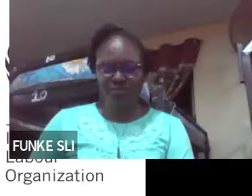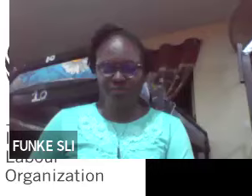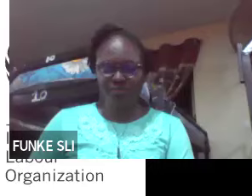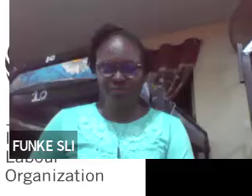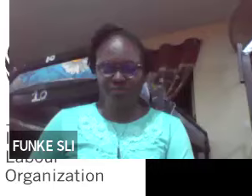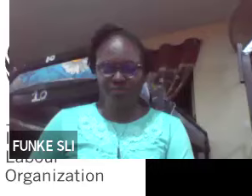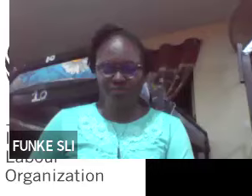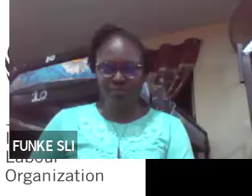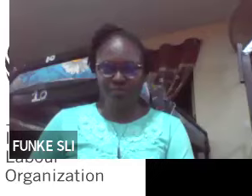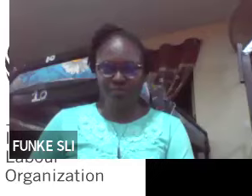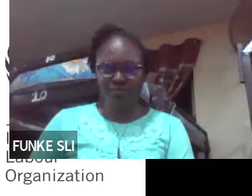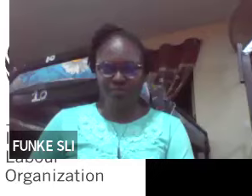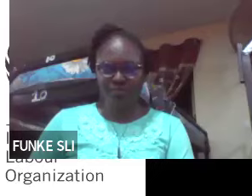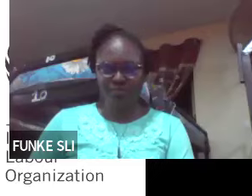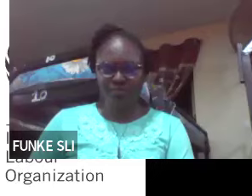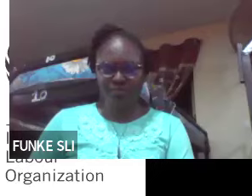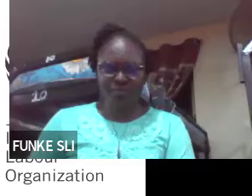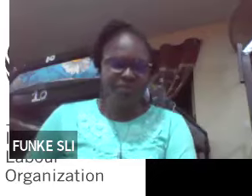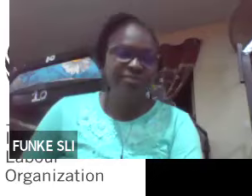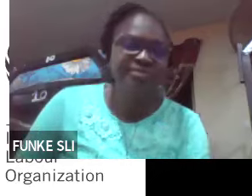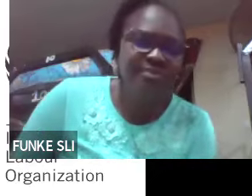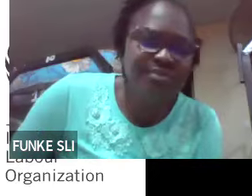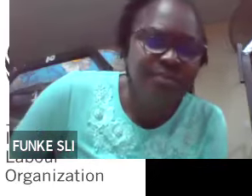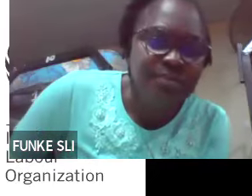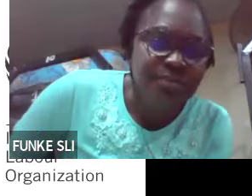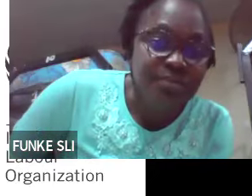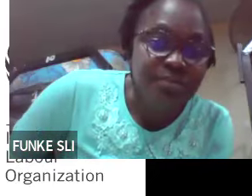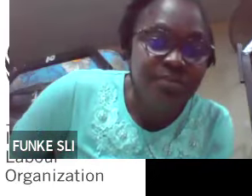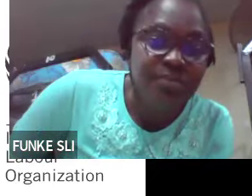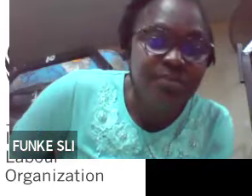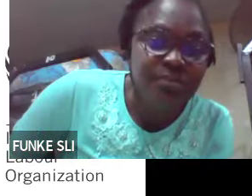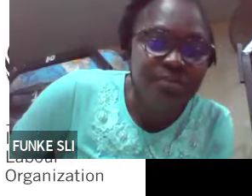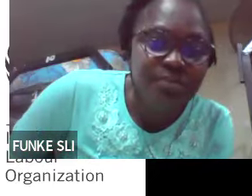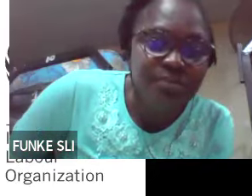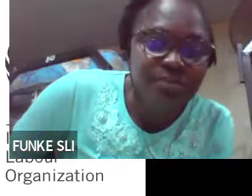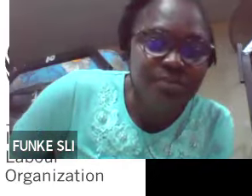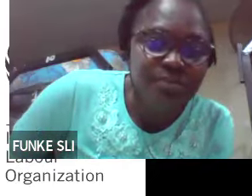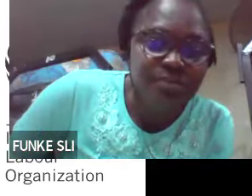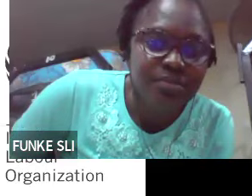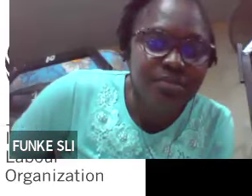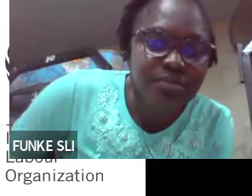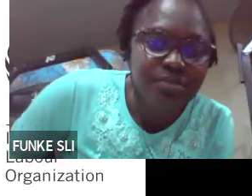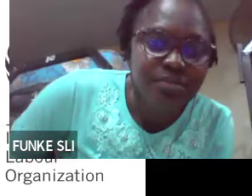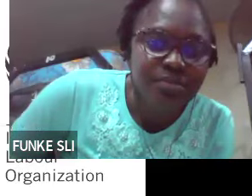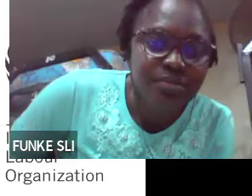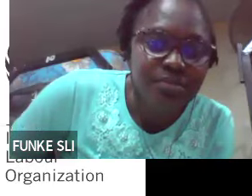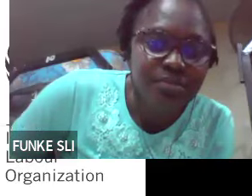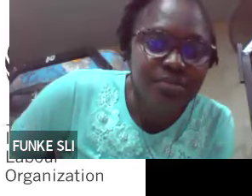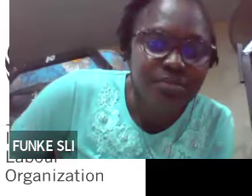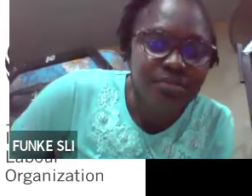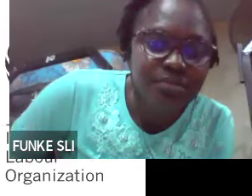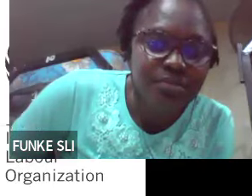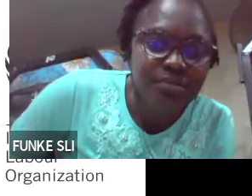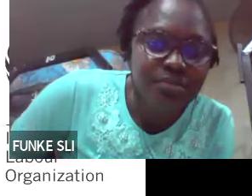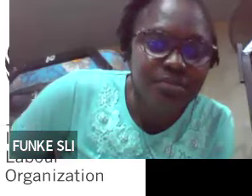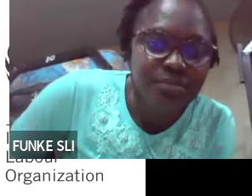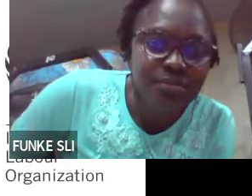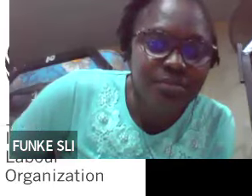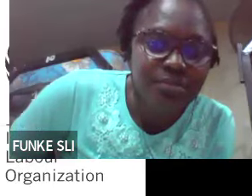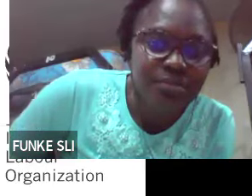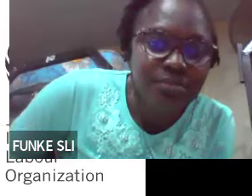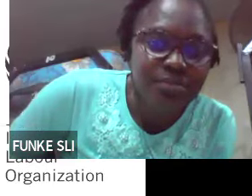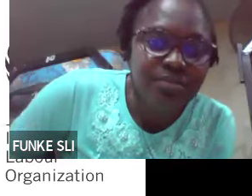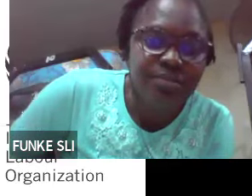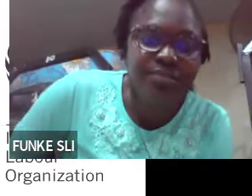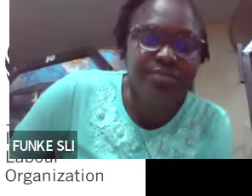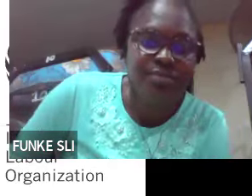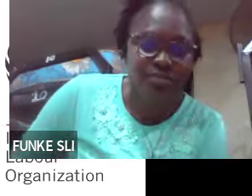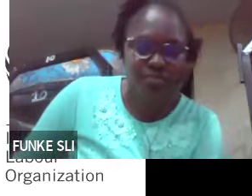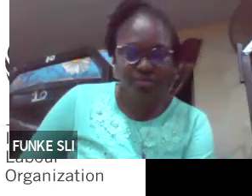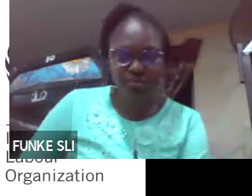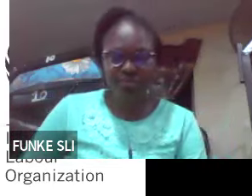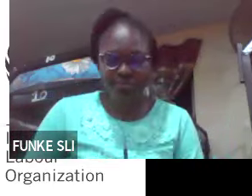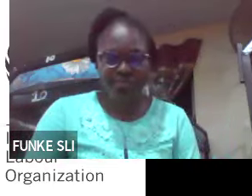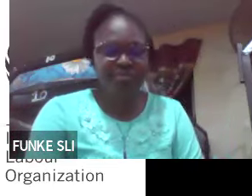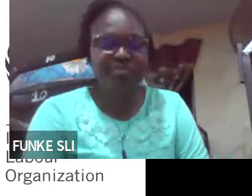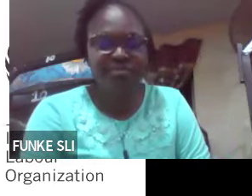Victor Diji: Yeah, joy. So if you go down to your phone, you see some menu, some icons. Once you tap your phone, you show you some icon. You see where you need to, where you tap to unmute before you speak.